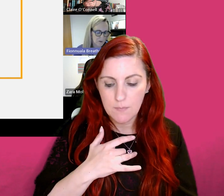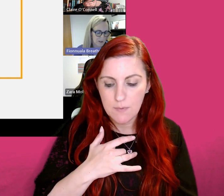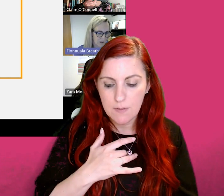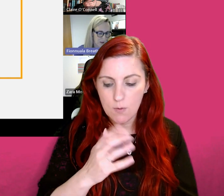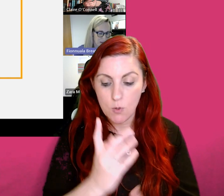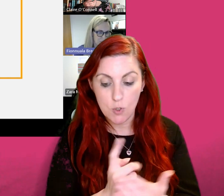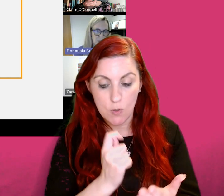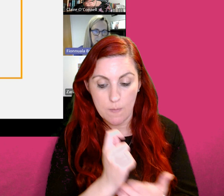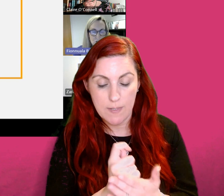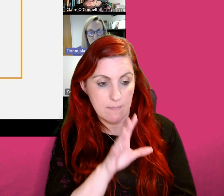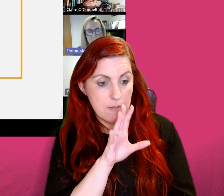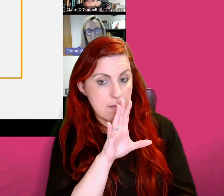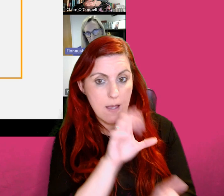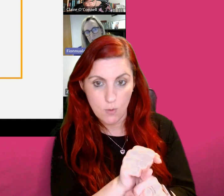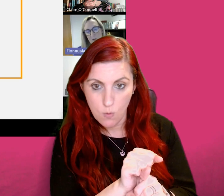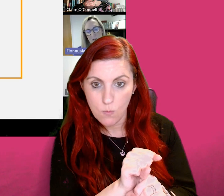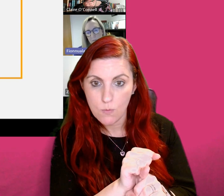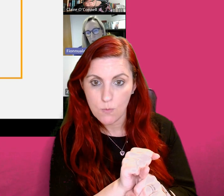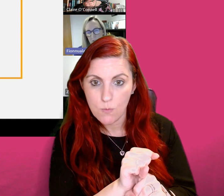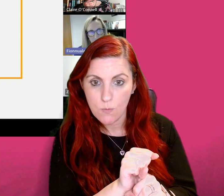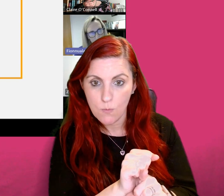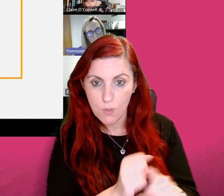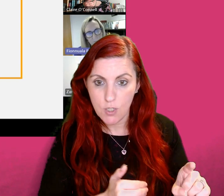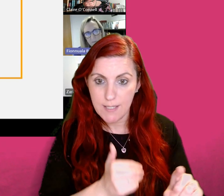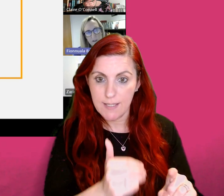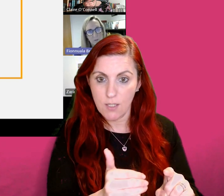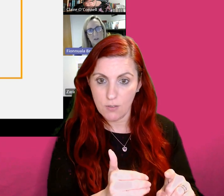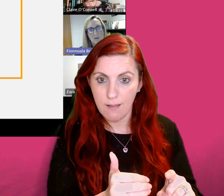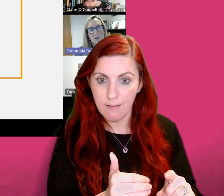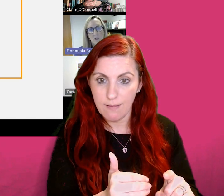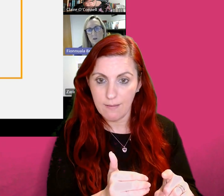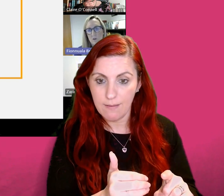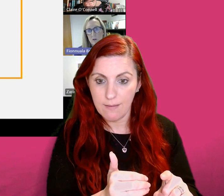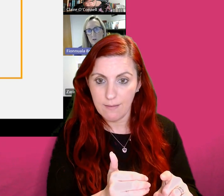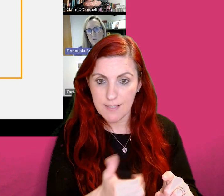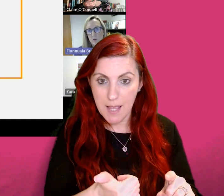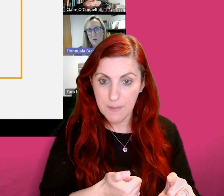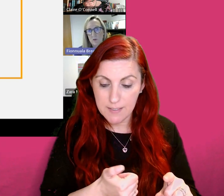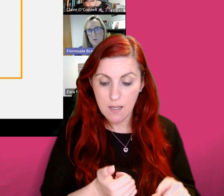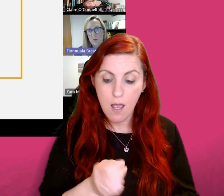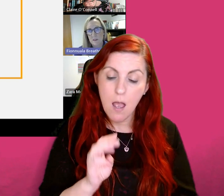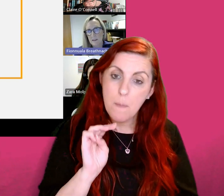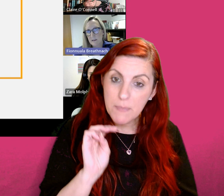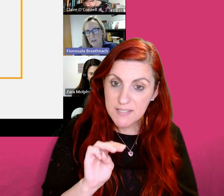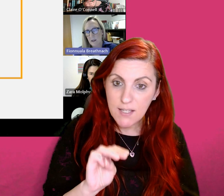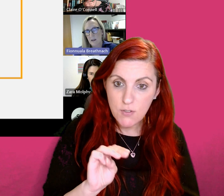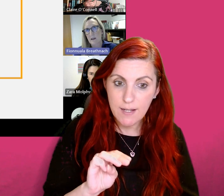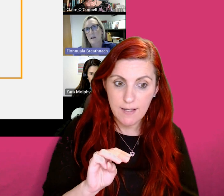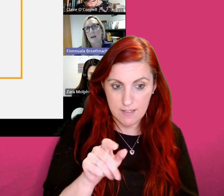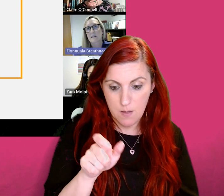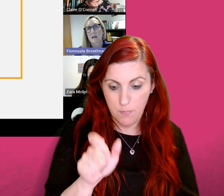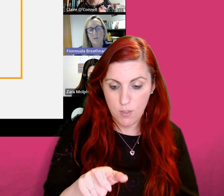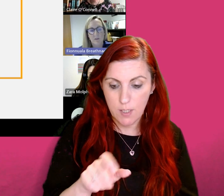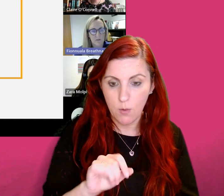of gational diabetes could be considered if you were somebody who who who who takes a glass half